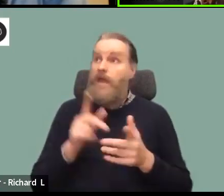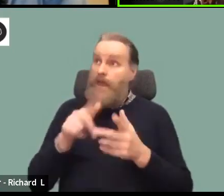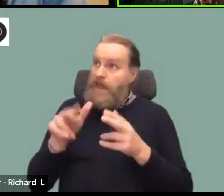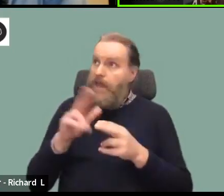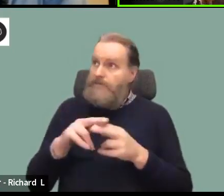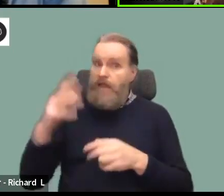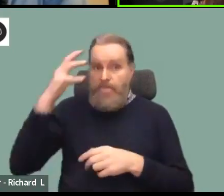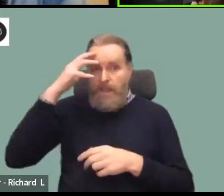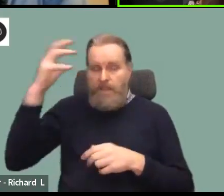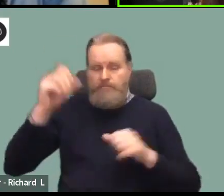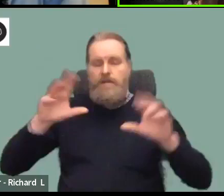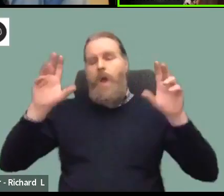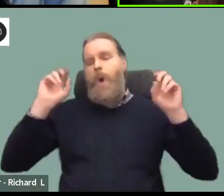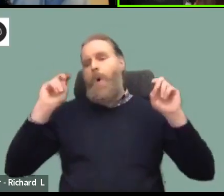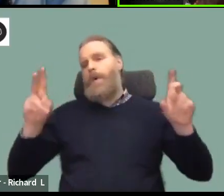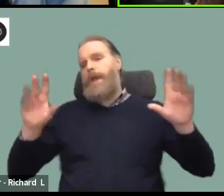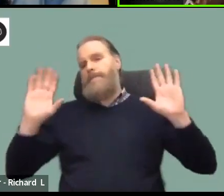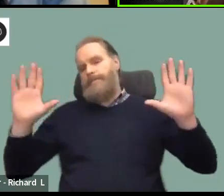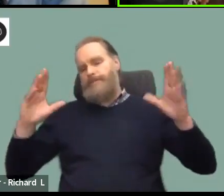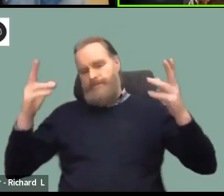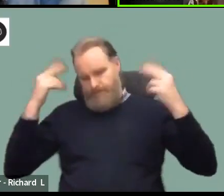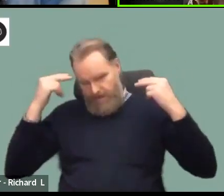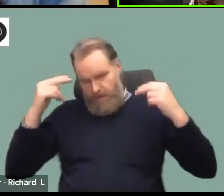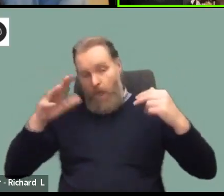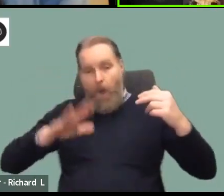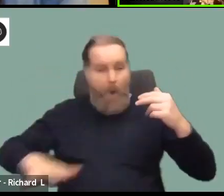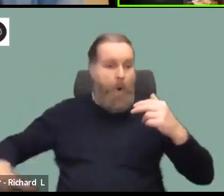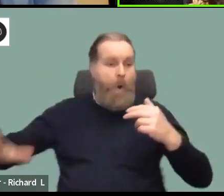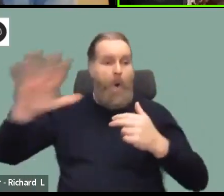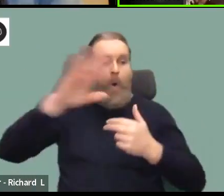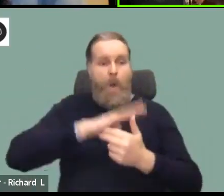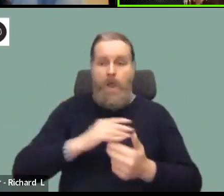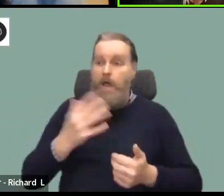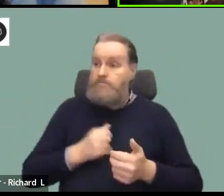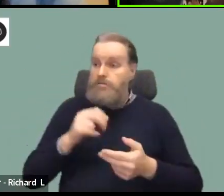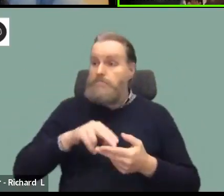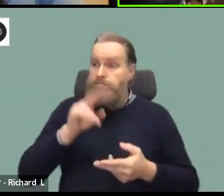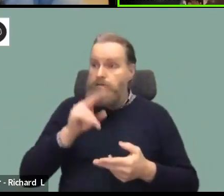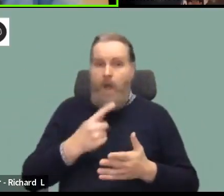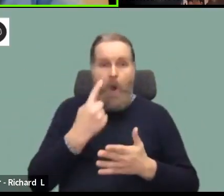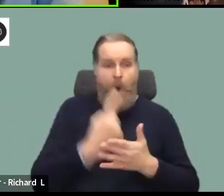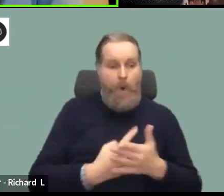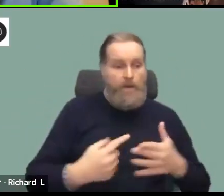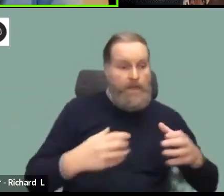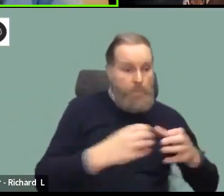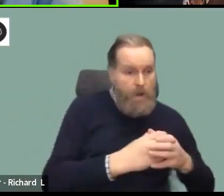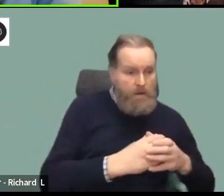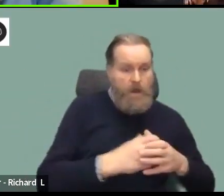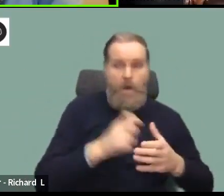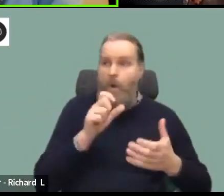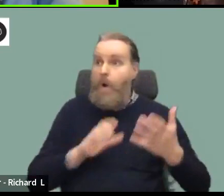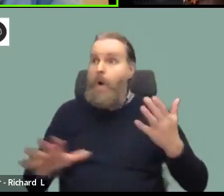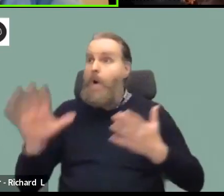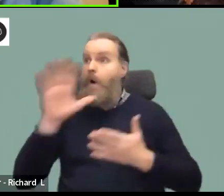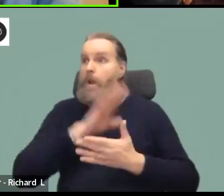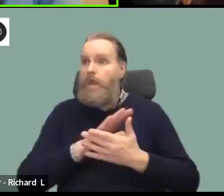and gives us a pay increase. in the home office, well in the home office. Well, Mark. Yeah, so